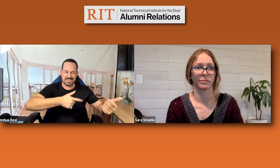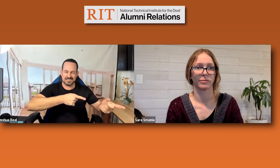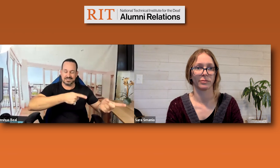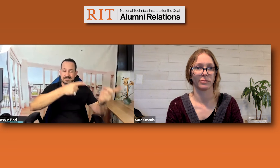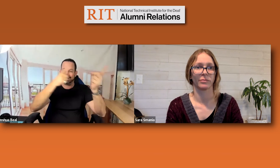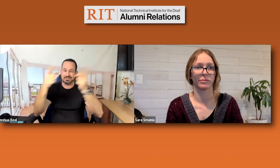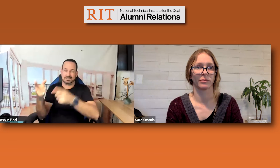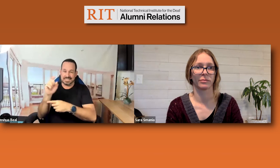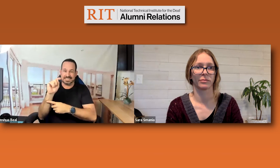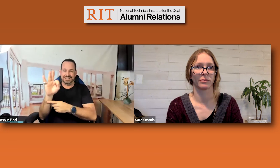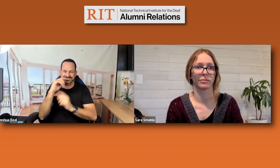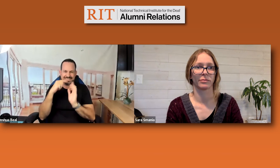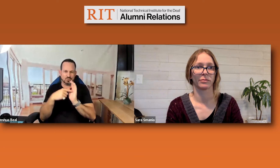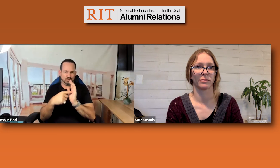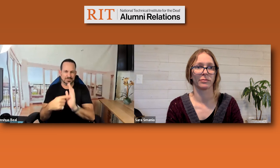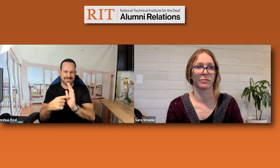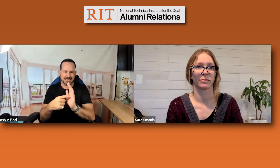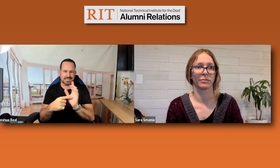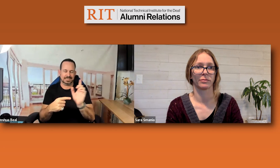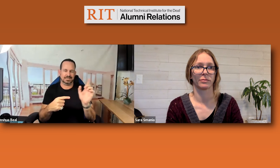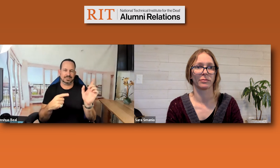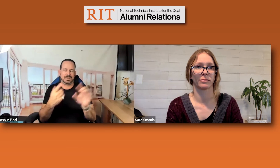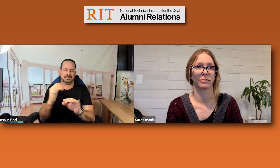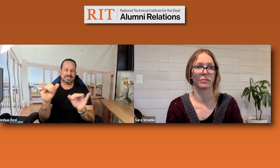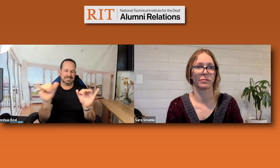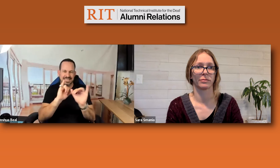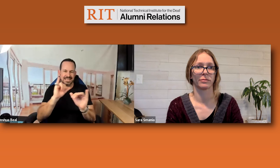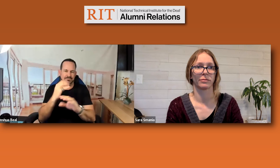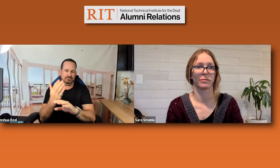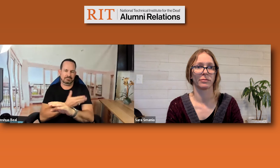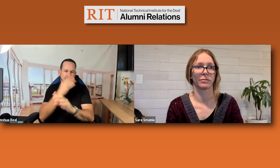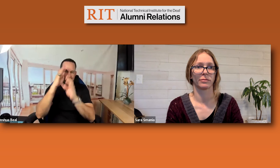what was being paid into the system by the CEOs